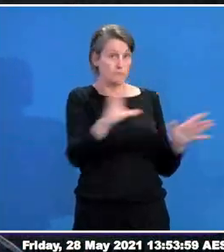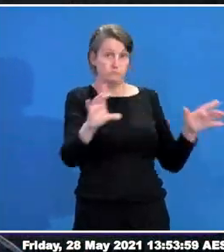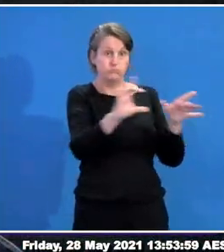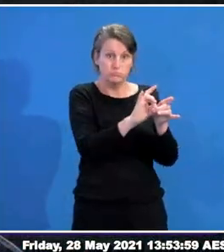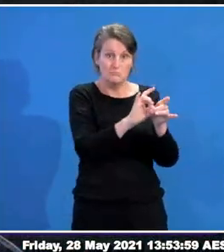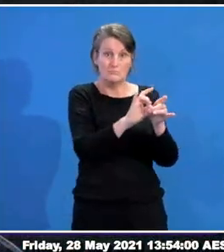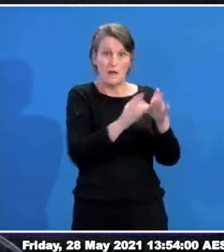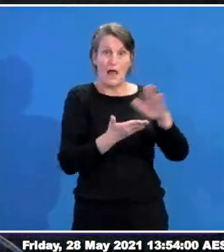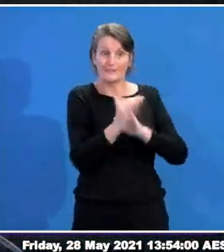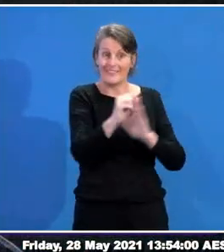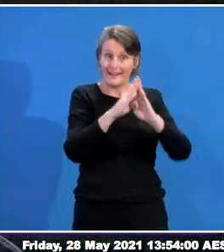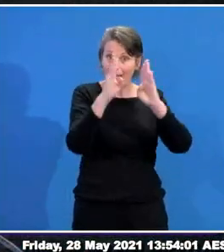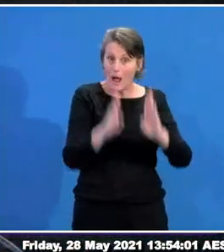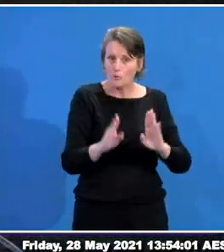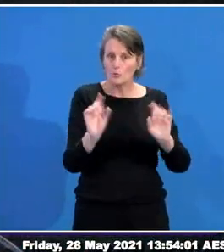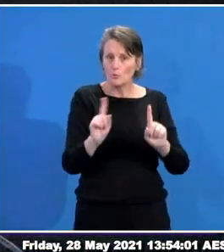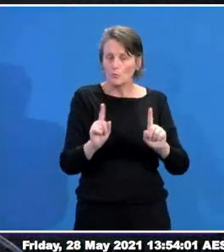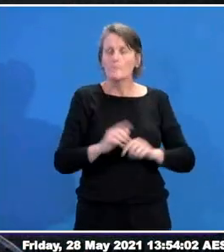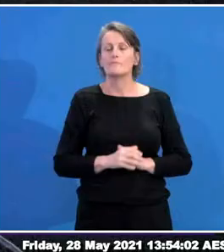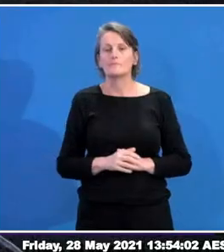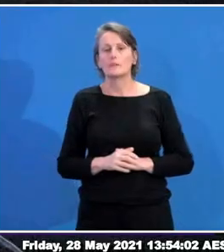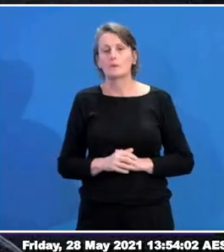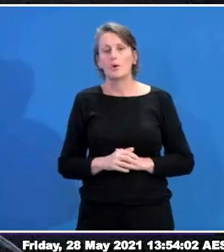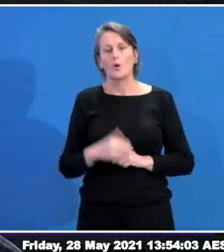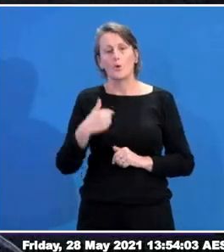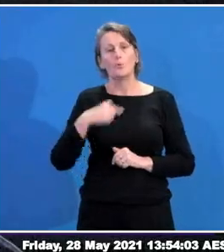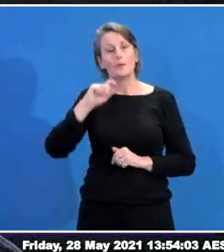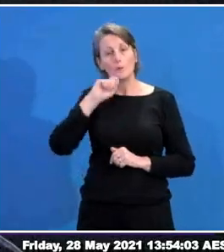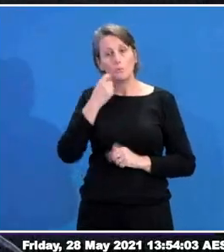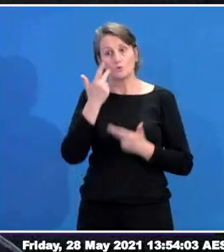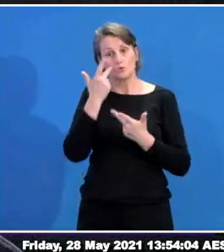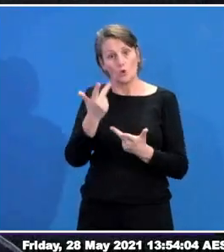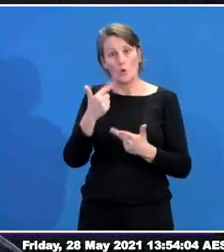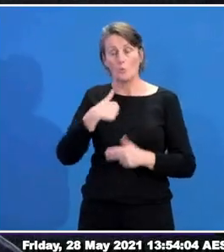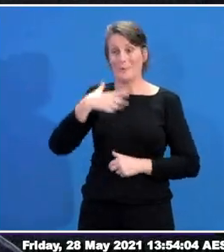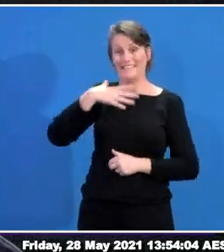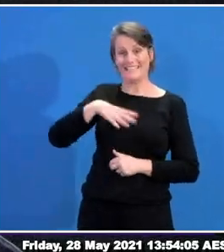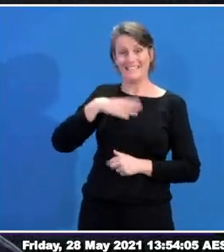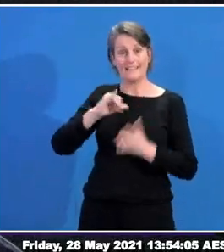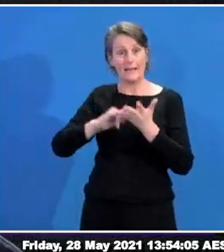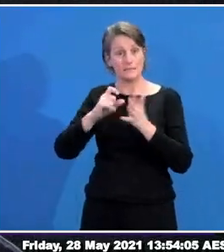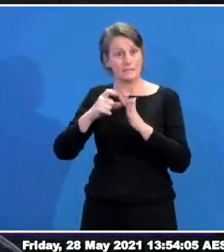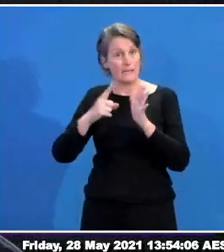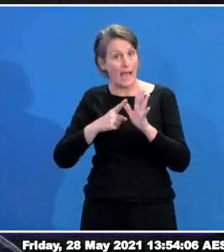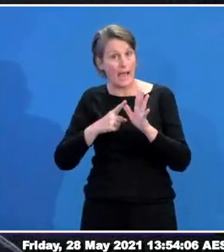What we are doing is signalling where we are going to require SDA properties, and the market is responding to that signalling.